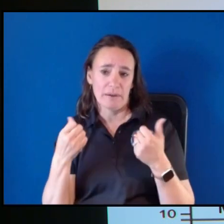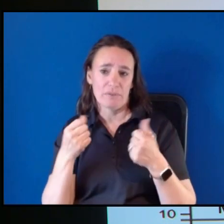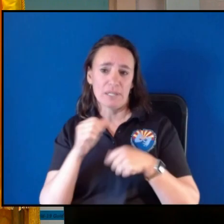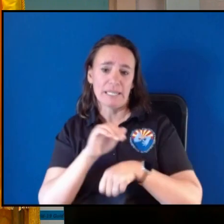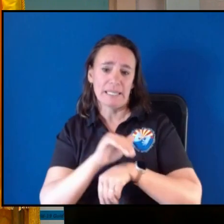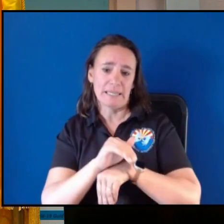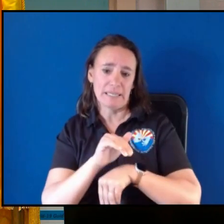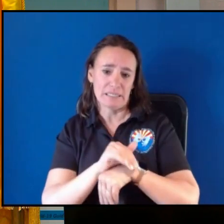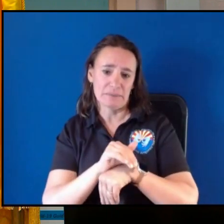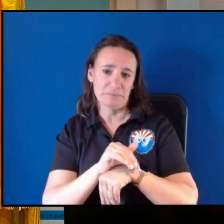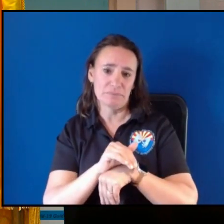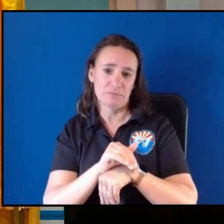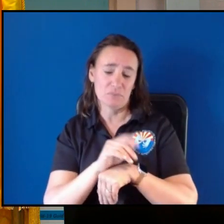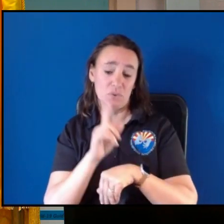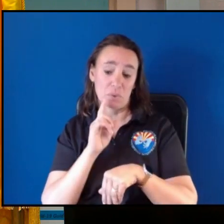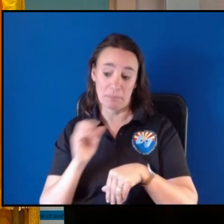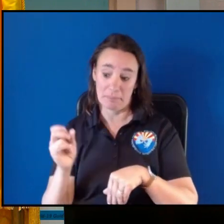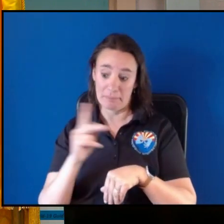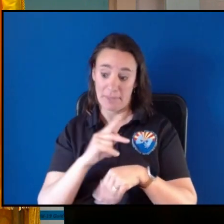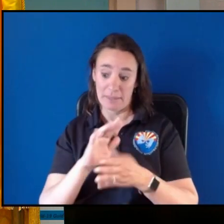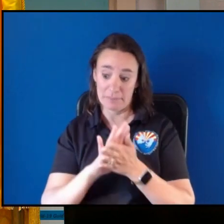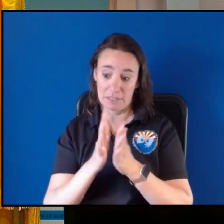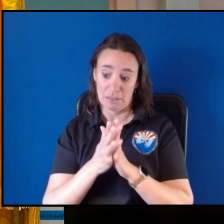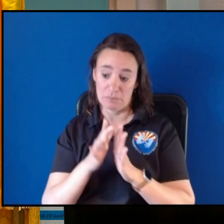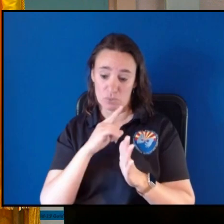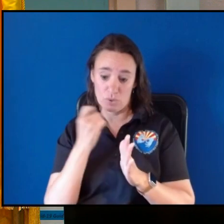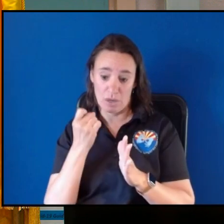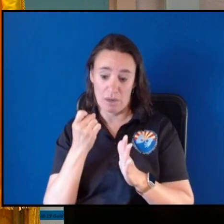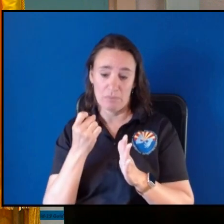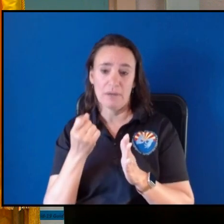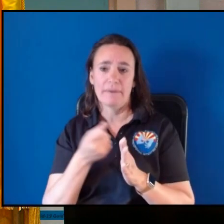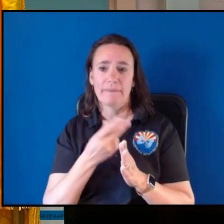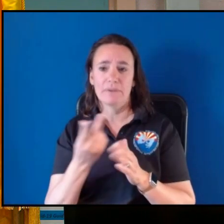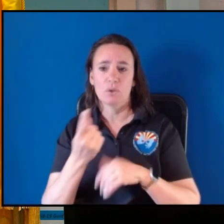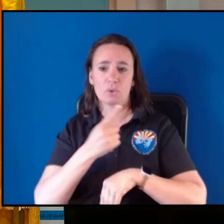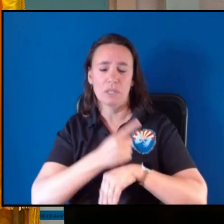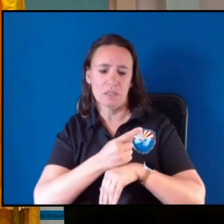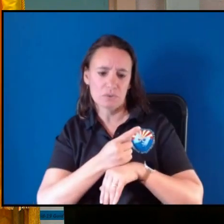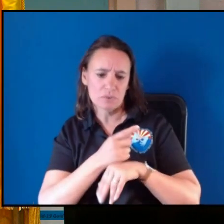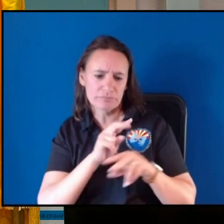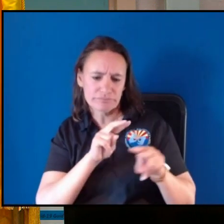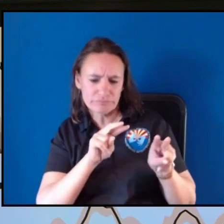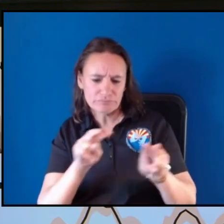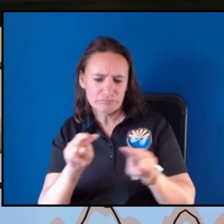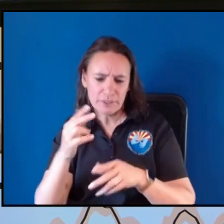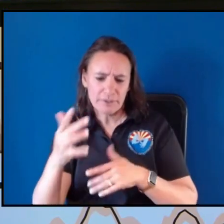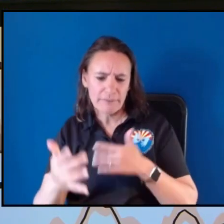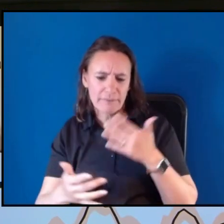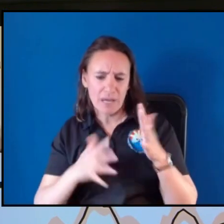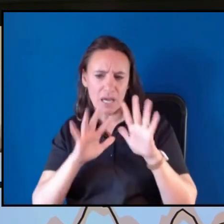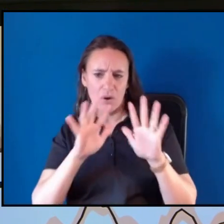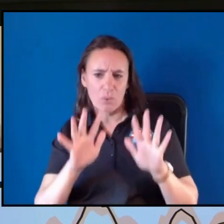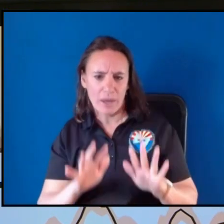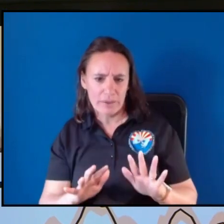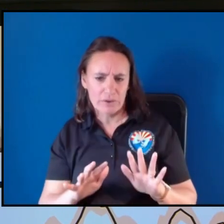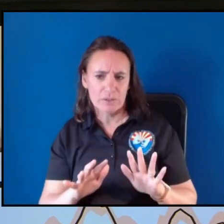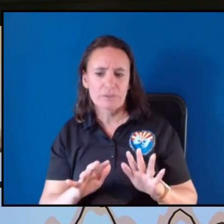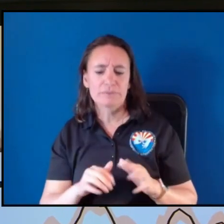a dry period but we do have a couple days where we'll have moderate fire weather. You know, right now, we're elevated. We'll moderate for Wednesday and Thursday.